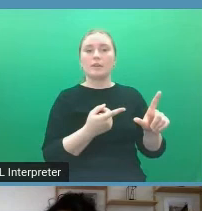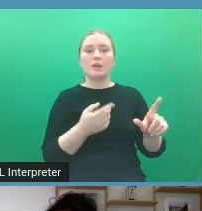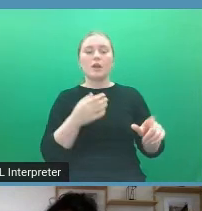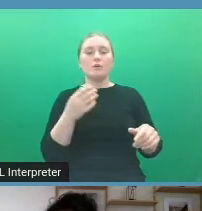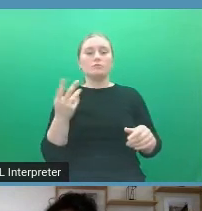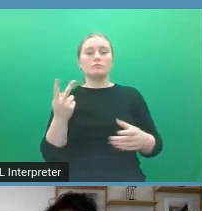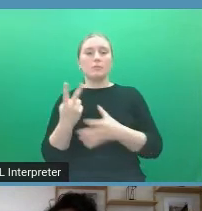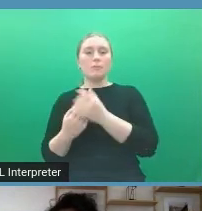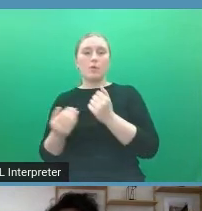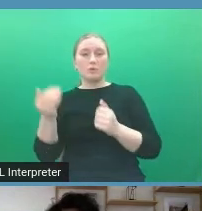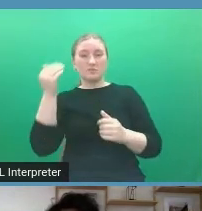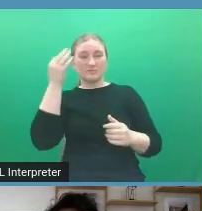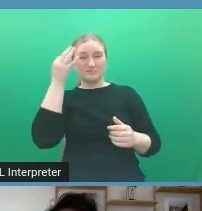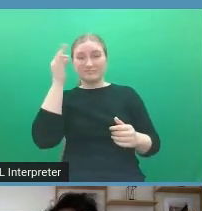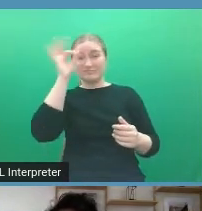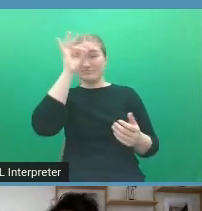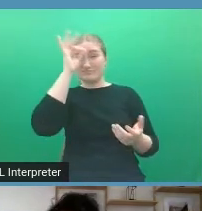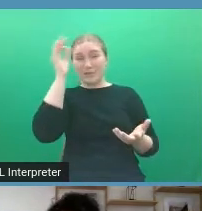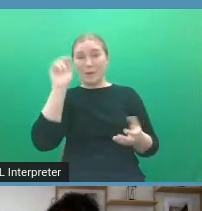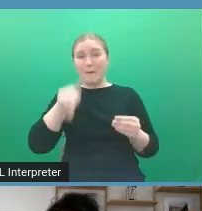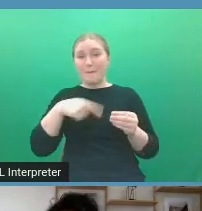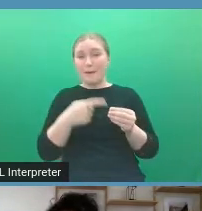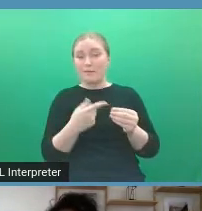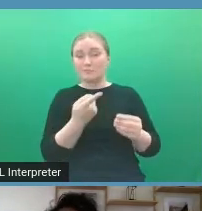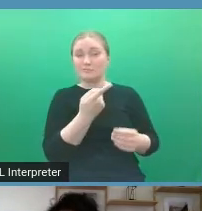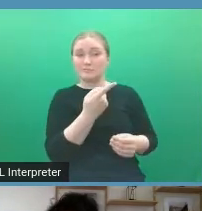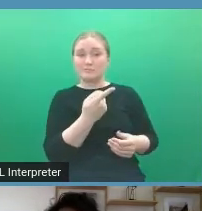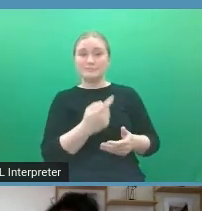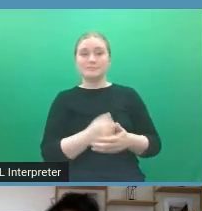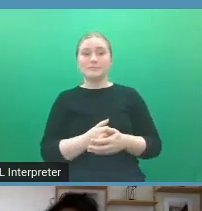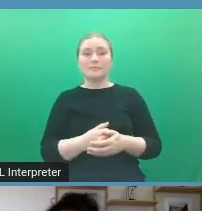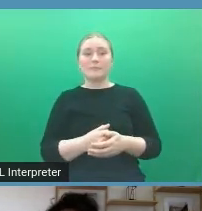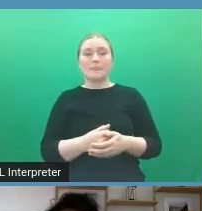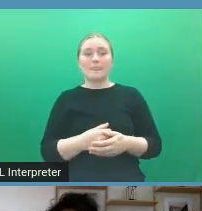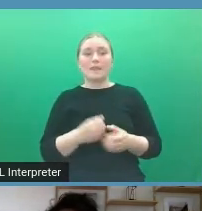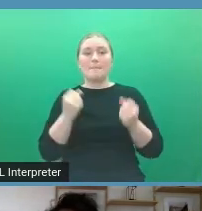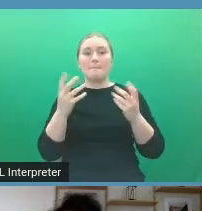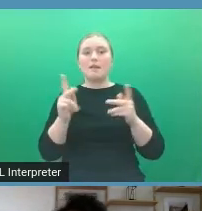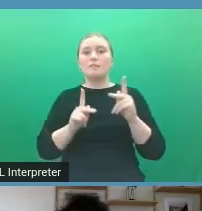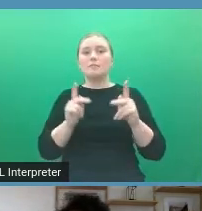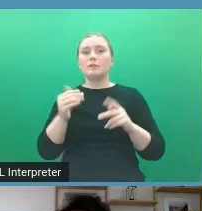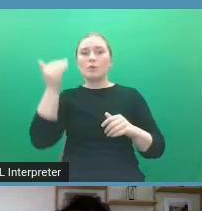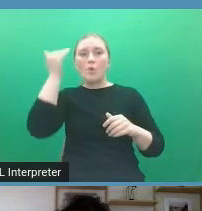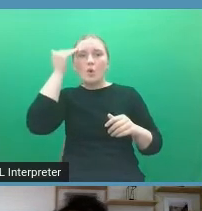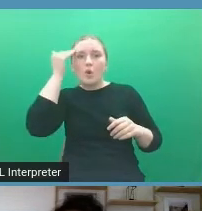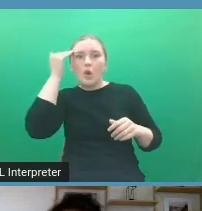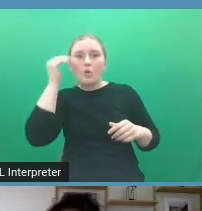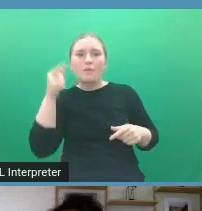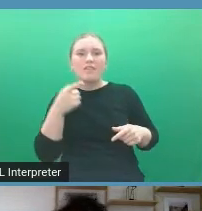more familiar with the item with the artifact from the collection end up adding sort of naturally